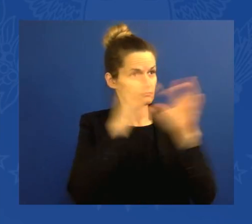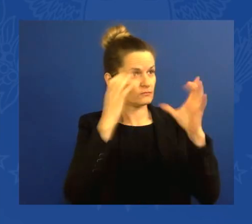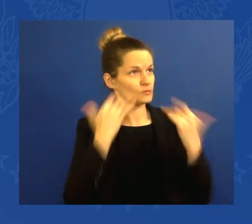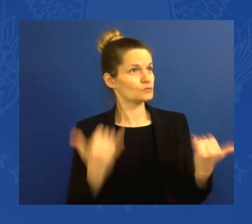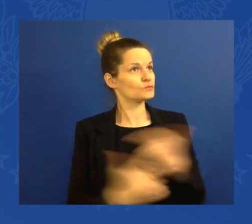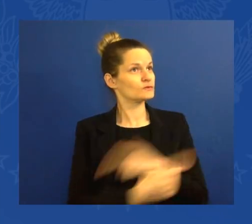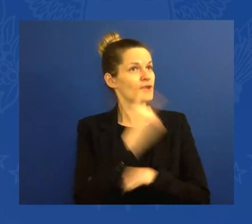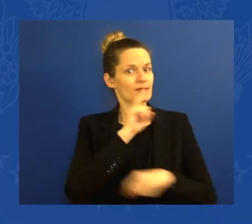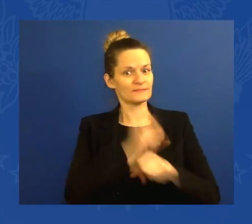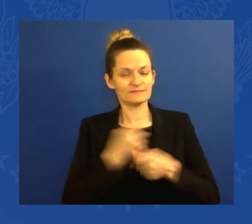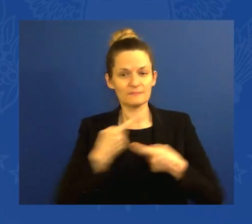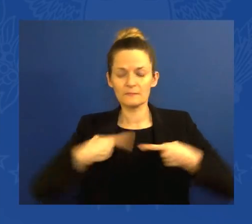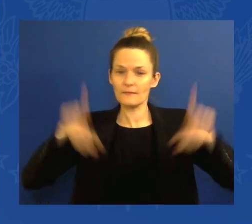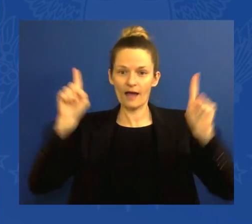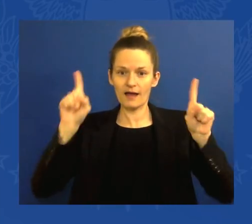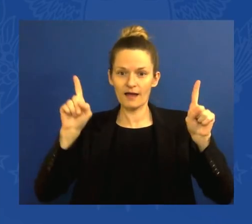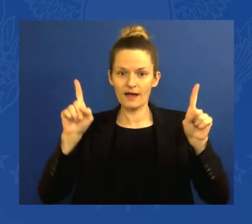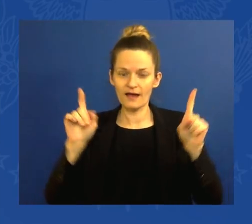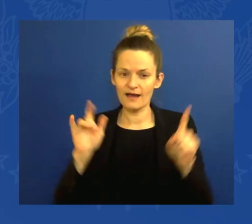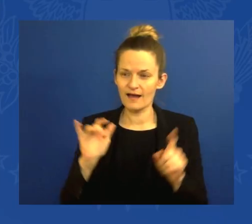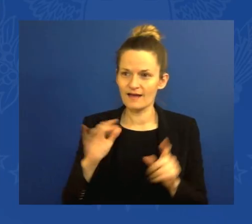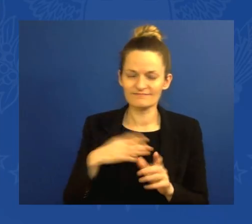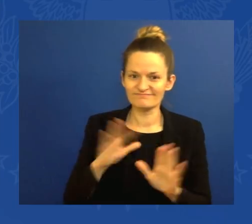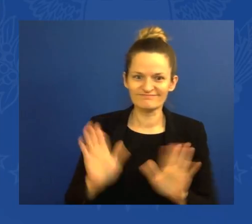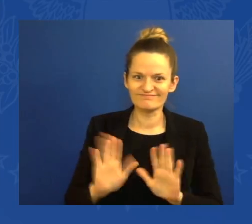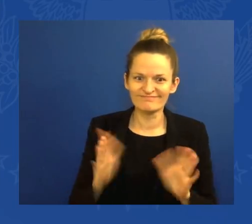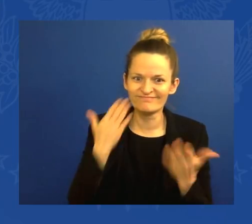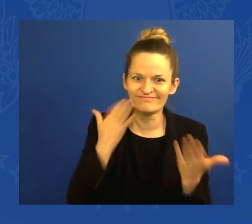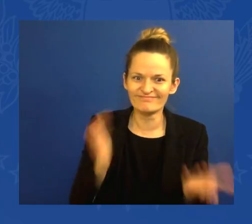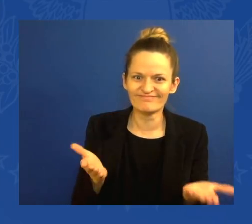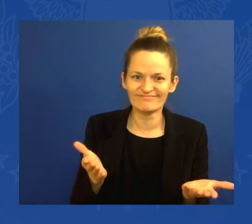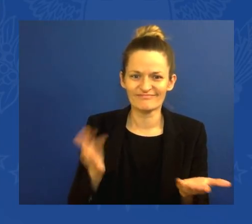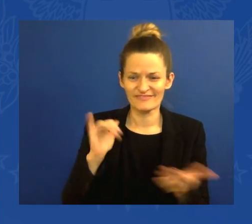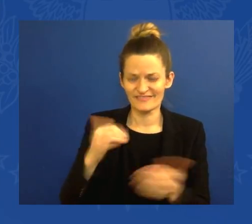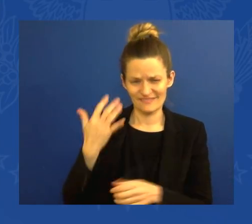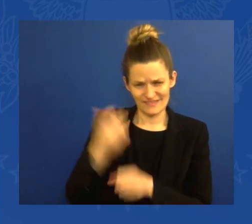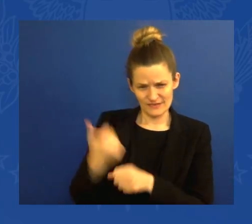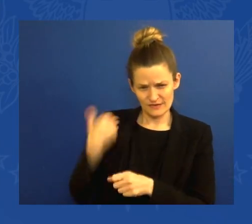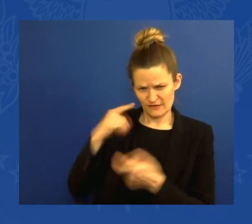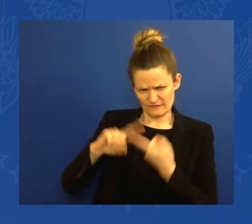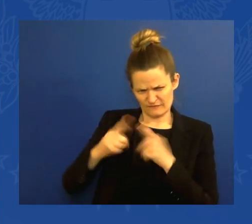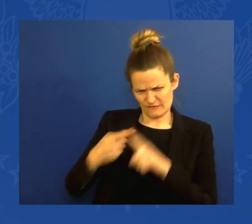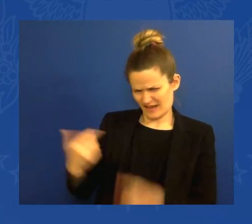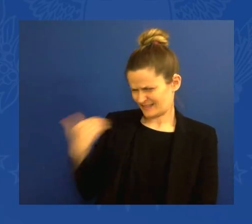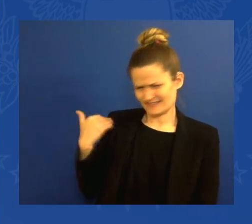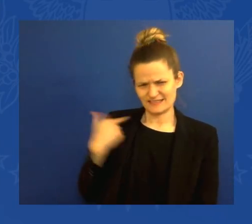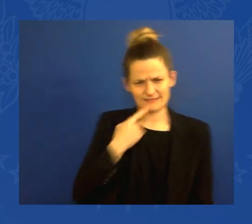Gretchen, something good is going to come of this. And at the time, I didn't quite believe her.